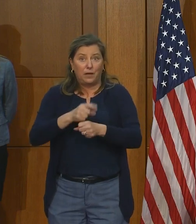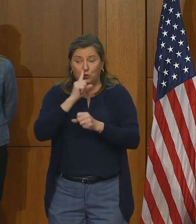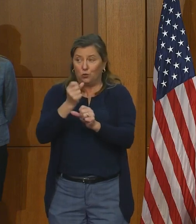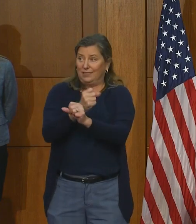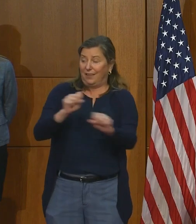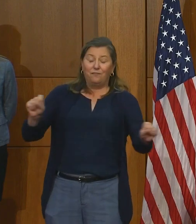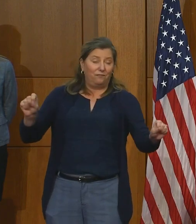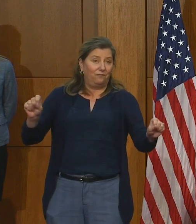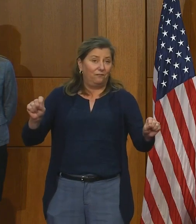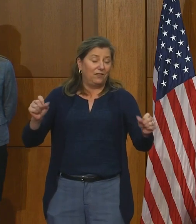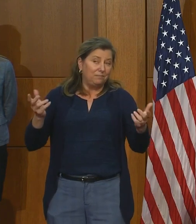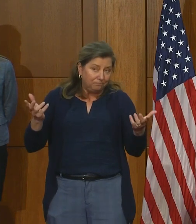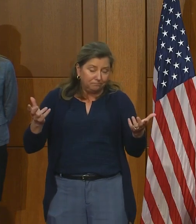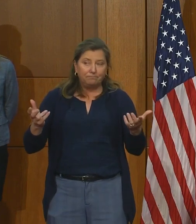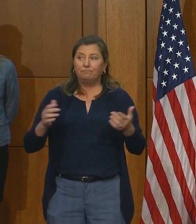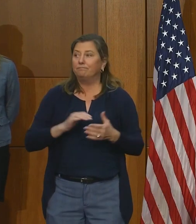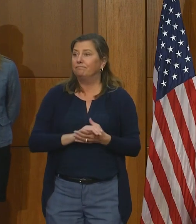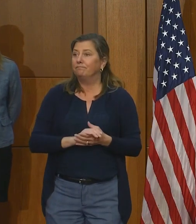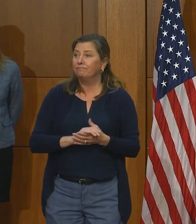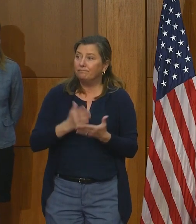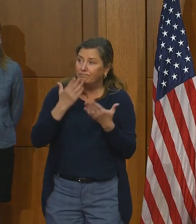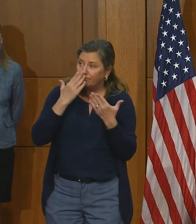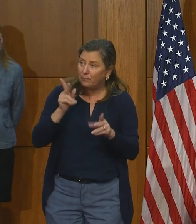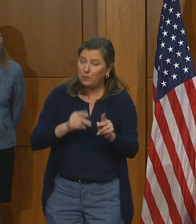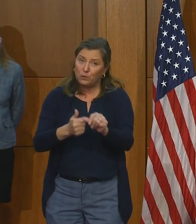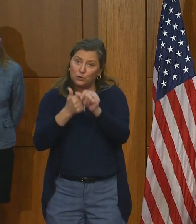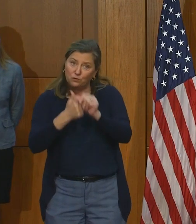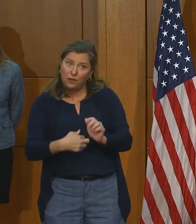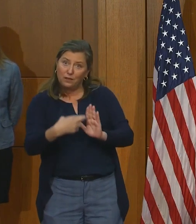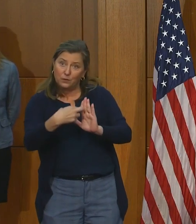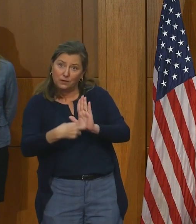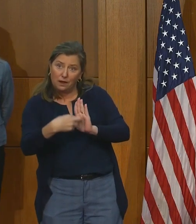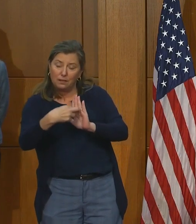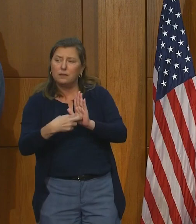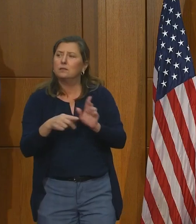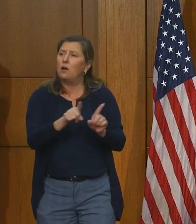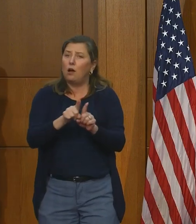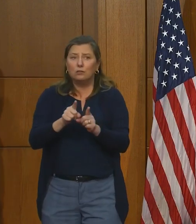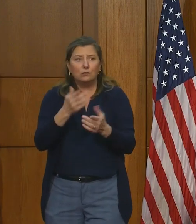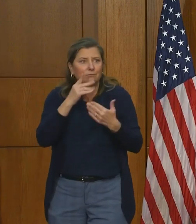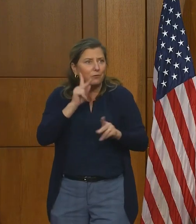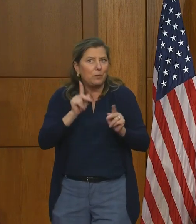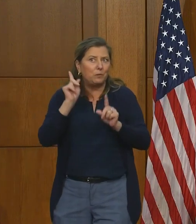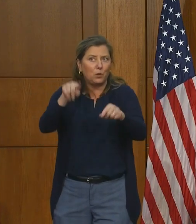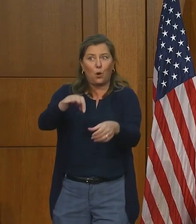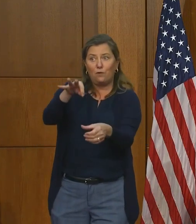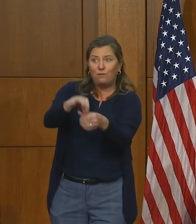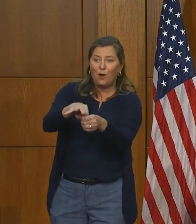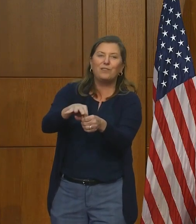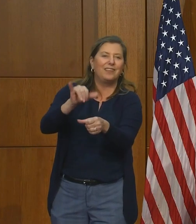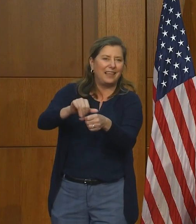ADDITION TO WE'VE DONE EVERYTHING WE CAN TO MAKE IT SAFE HI I APPRECIATE FOR BY OUR